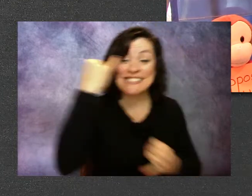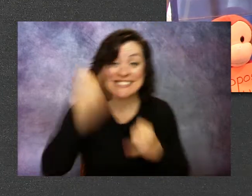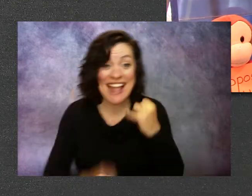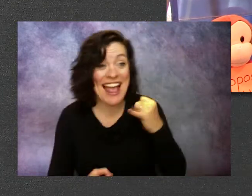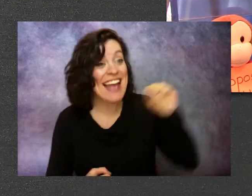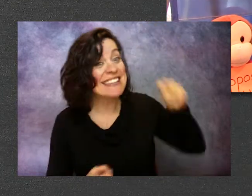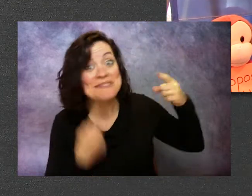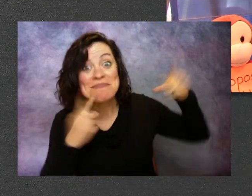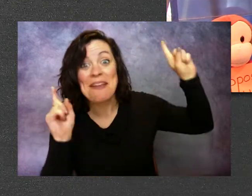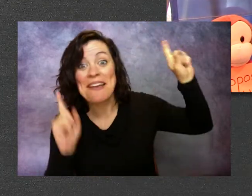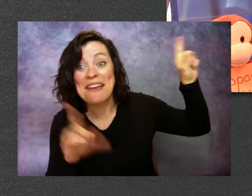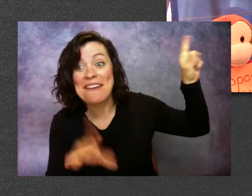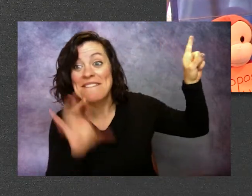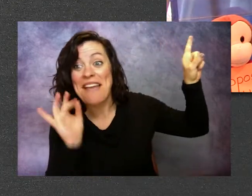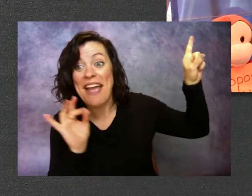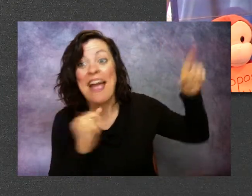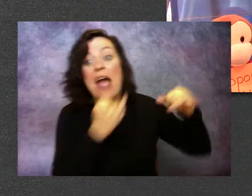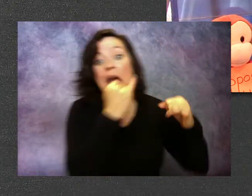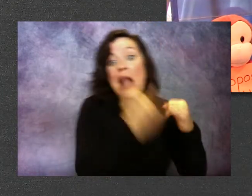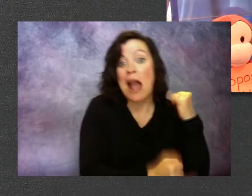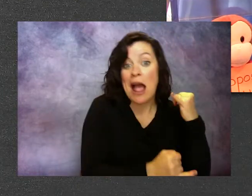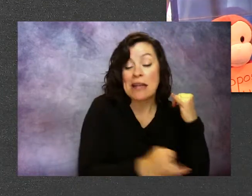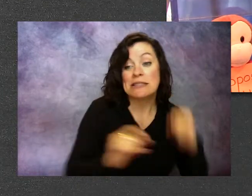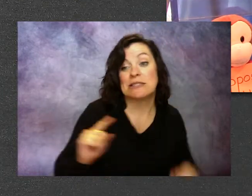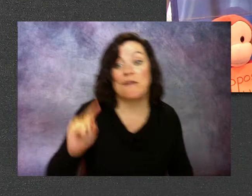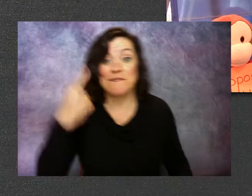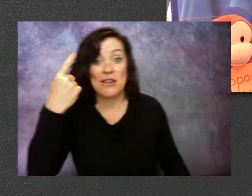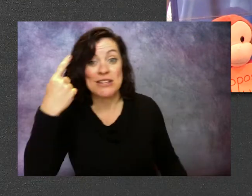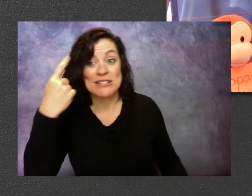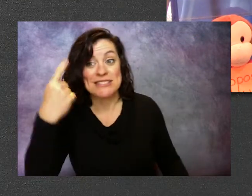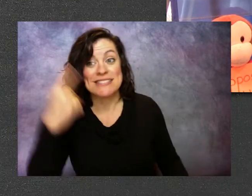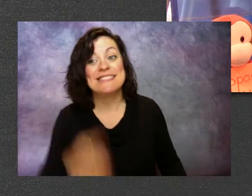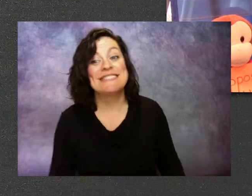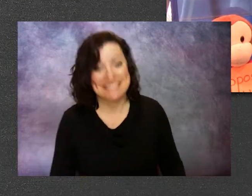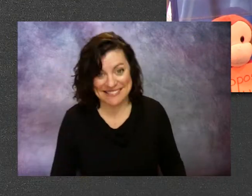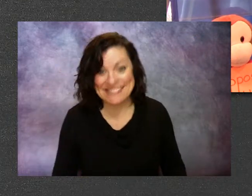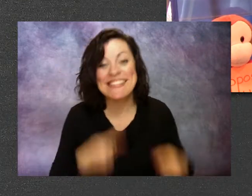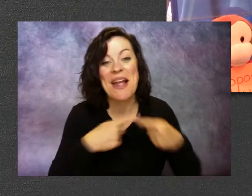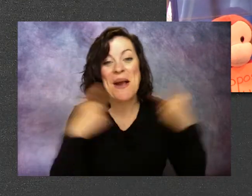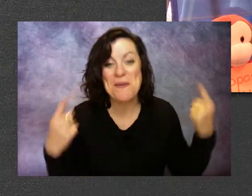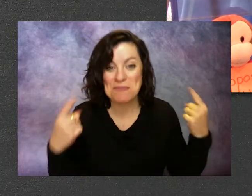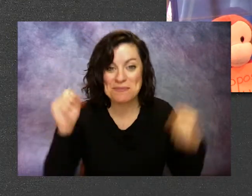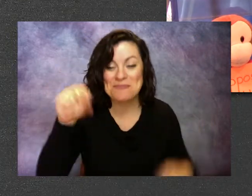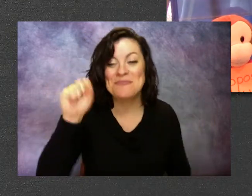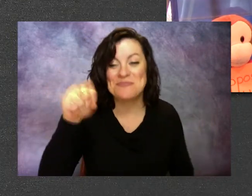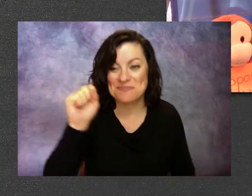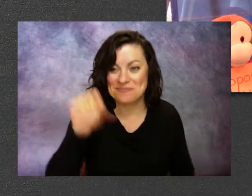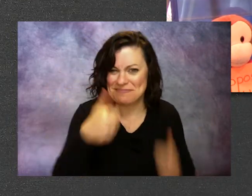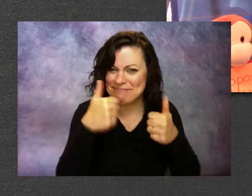Last, first, first, last, opposites. Deduce, hang loose. Great job.